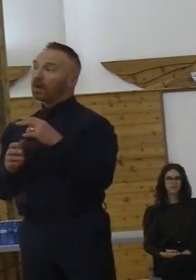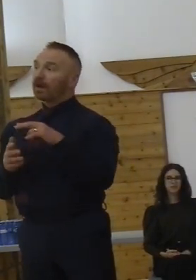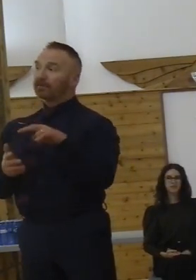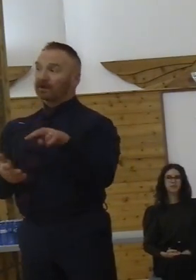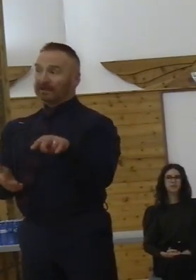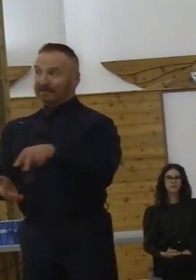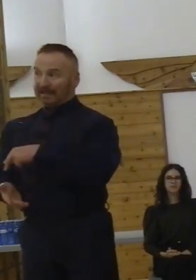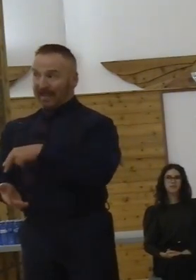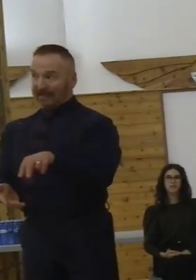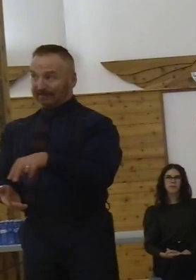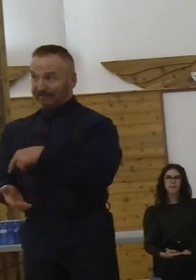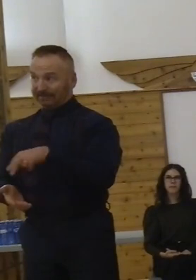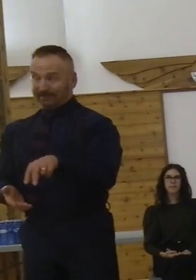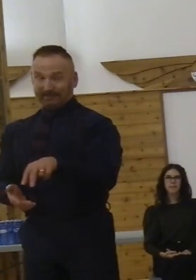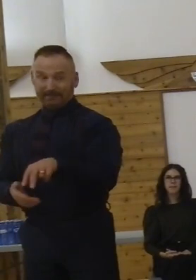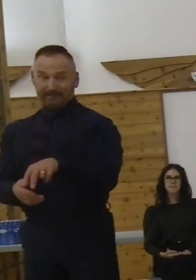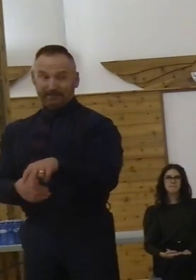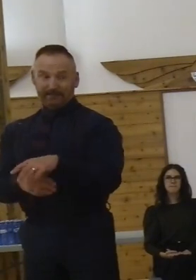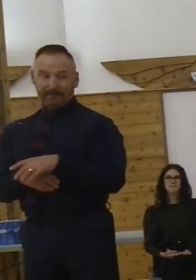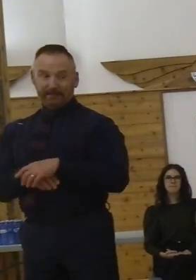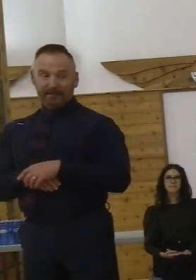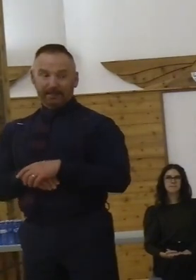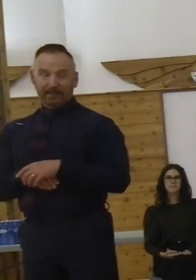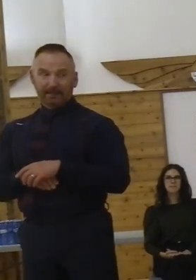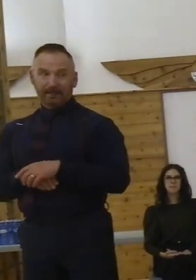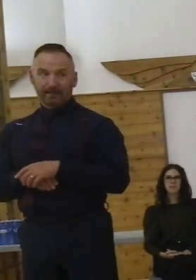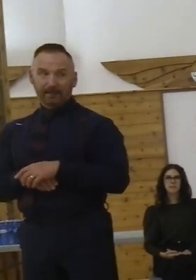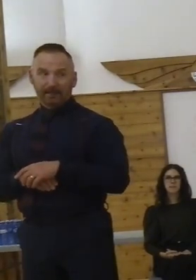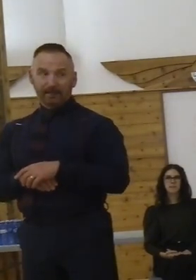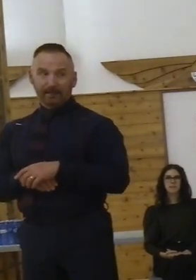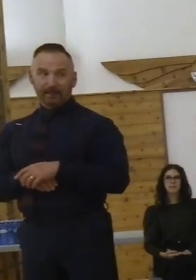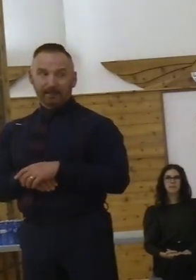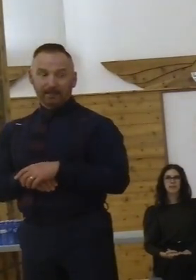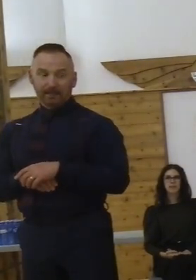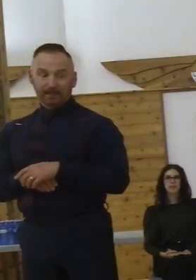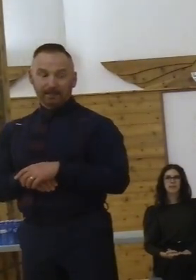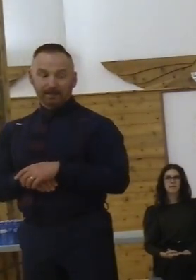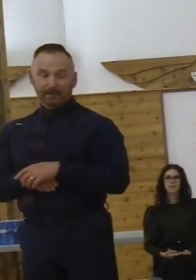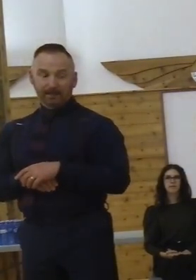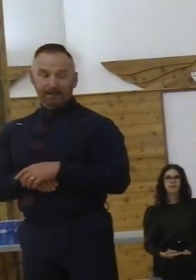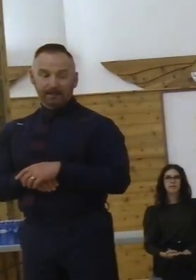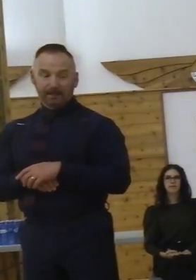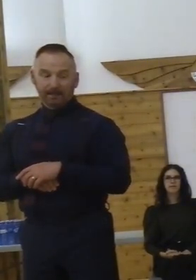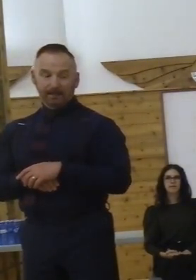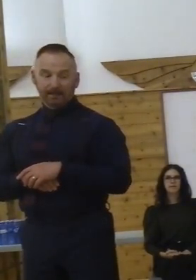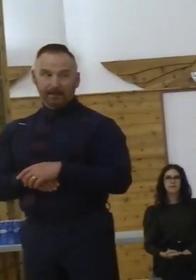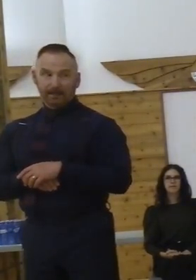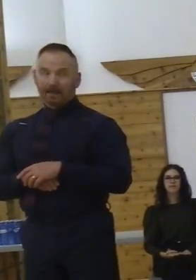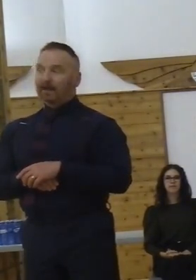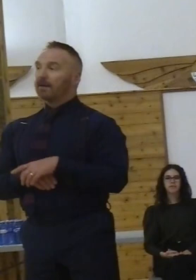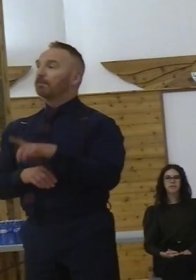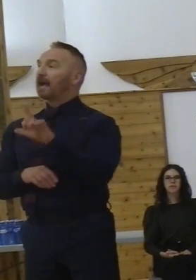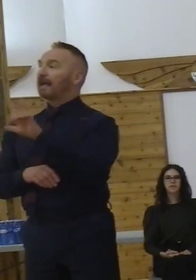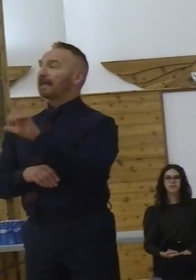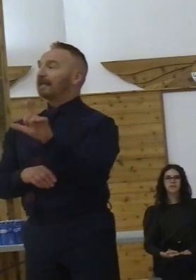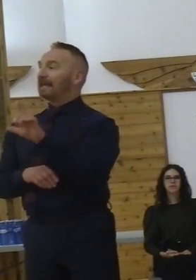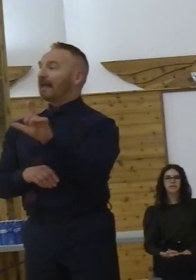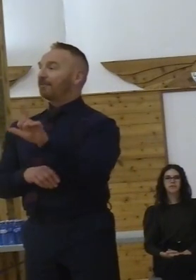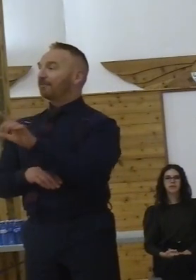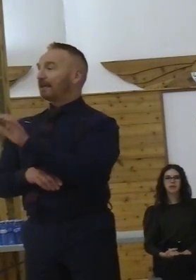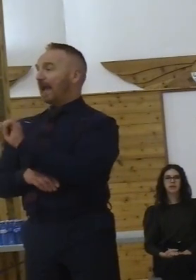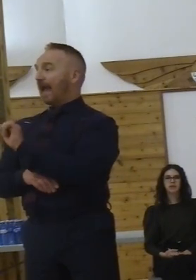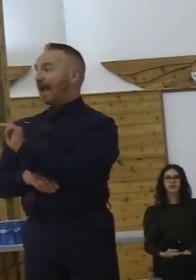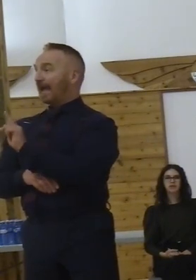I just bought this red jingle dress, I kind of injured my left ankle, but with a healing